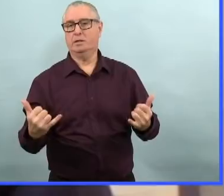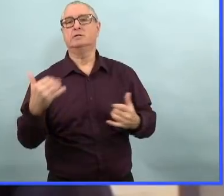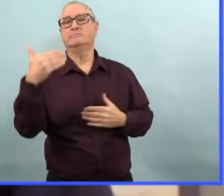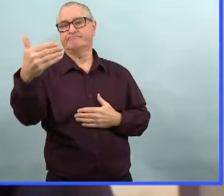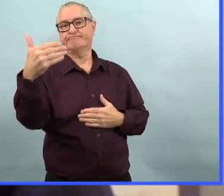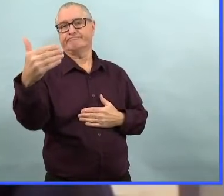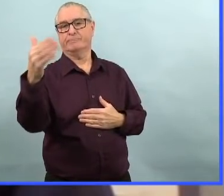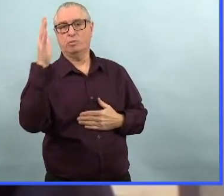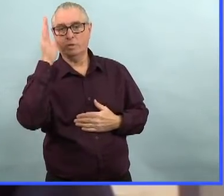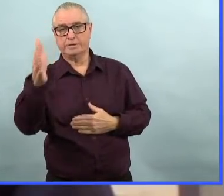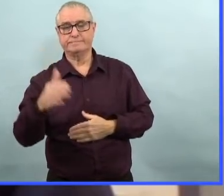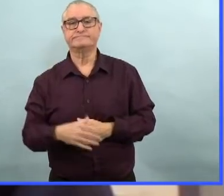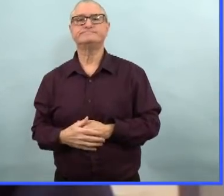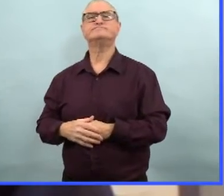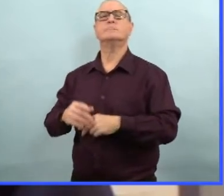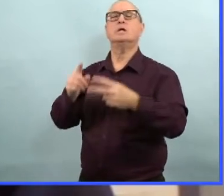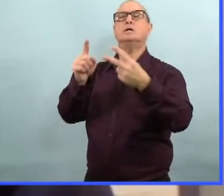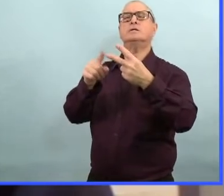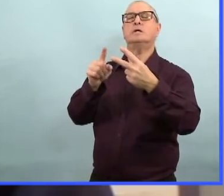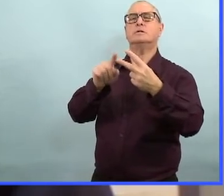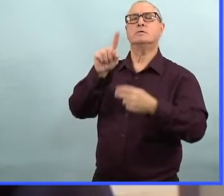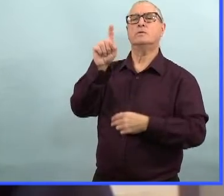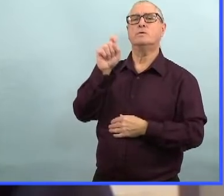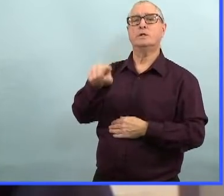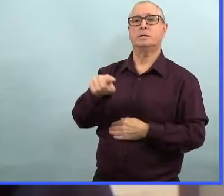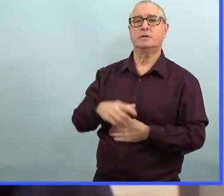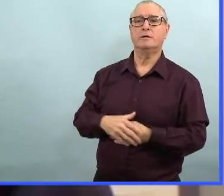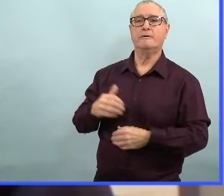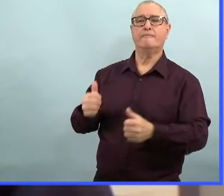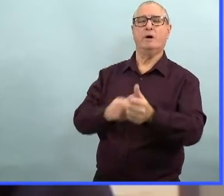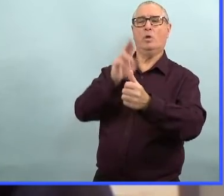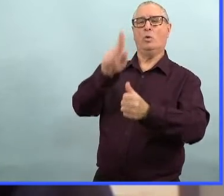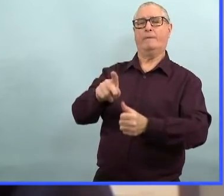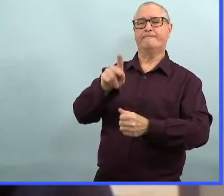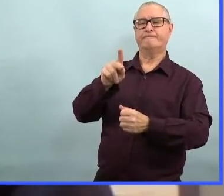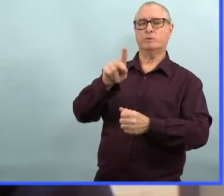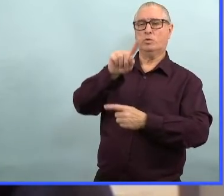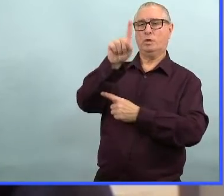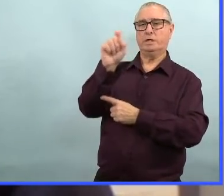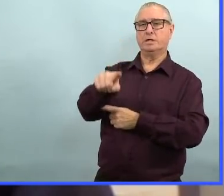sleepless nights about the return to school that they're not feeling safe that they're actually